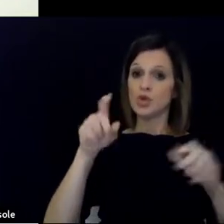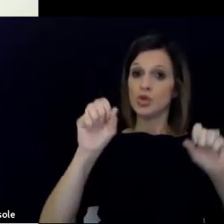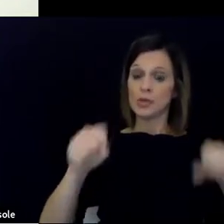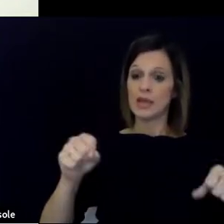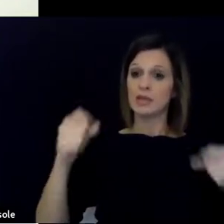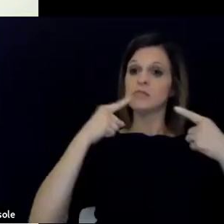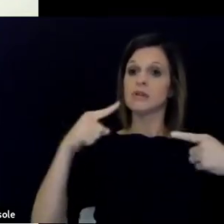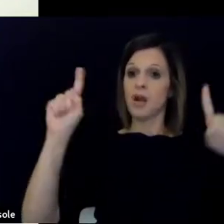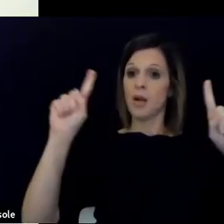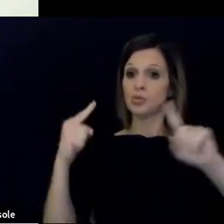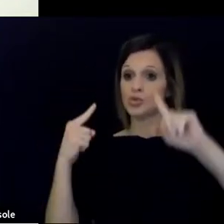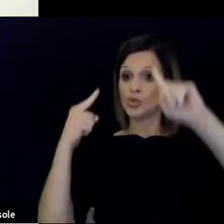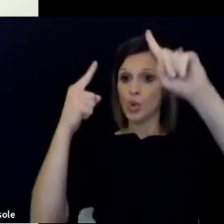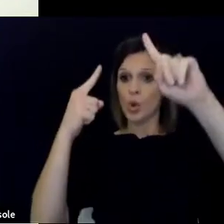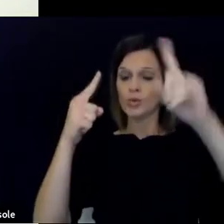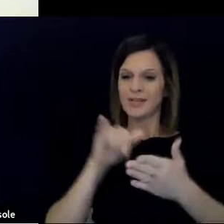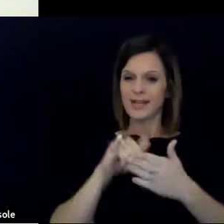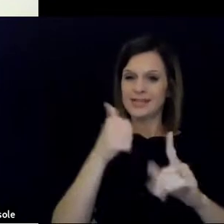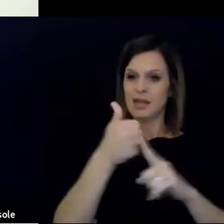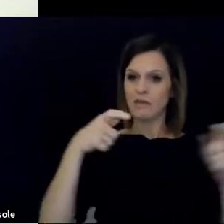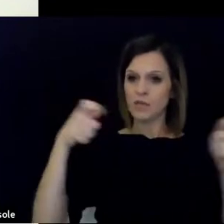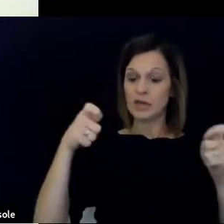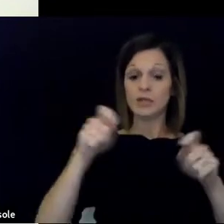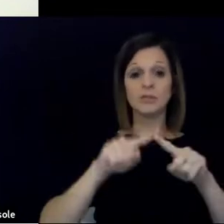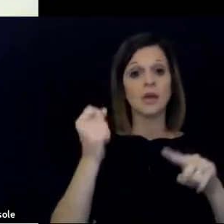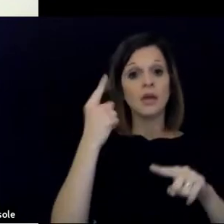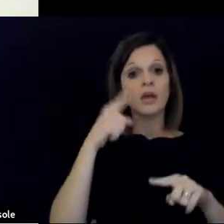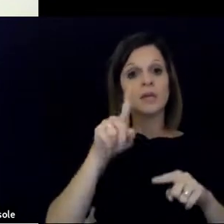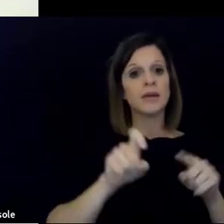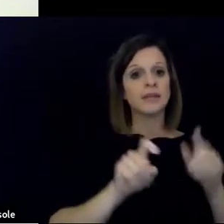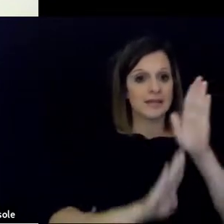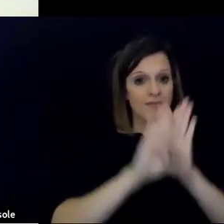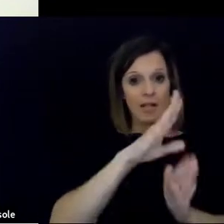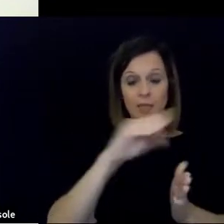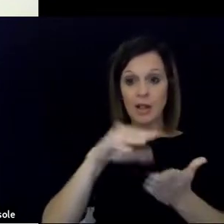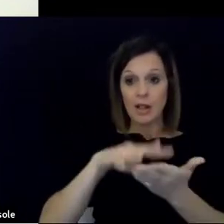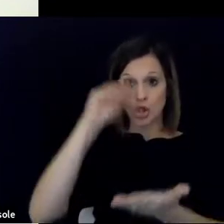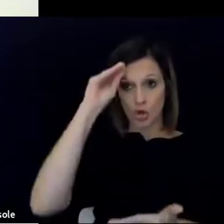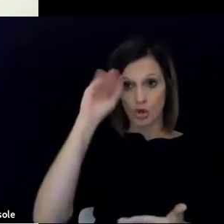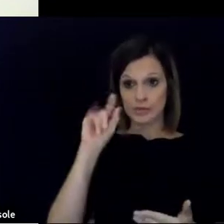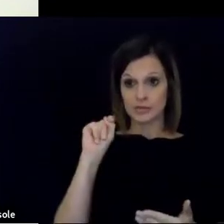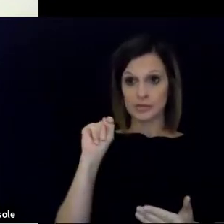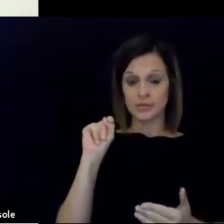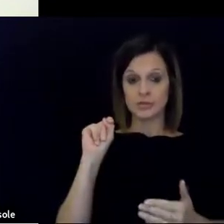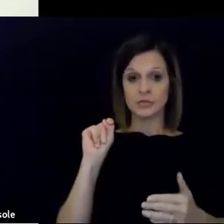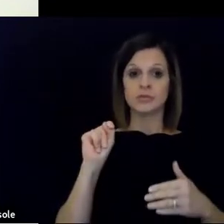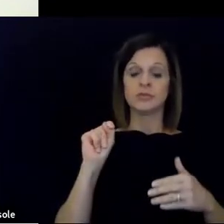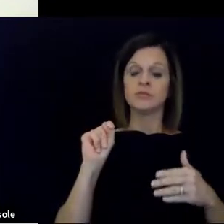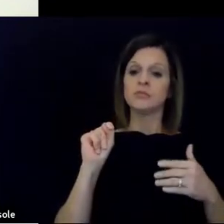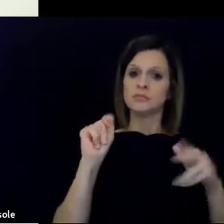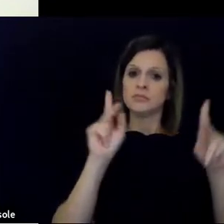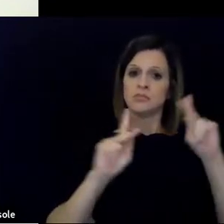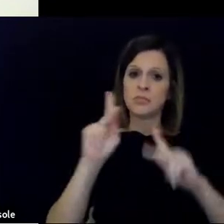what self-regulation is, but it has to be developed and learned. Human beings learned these as they grow up